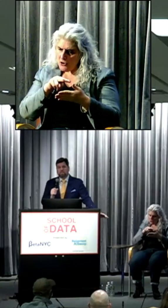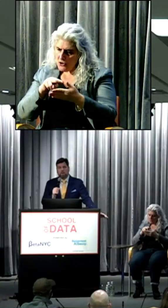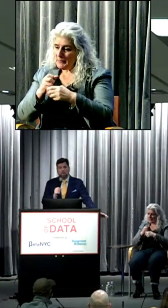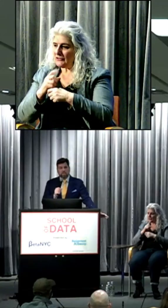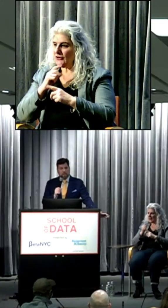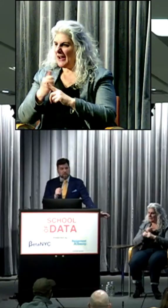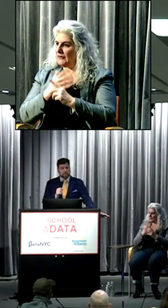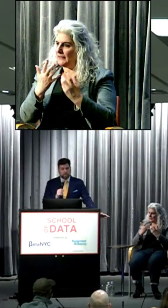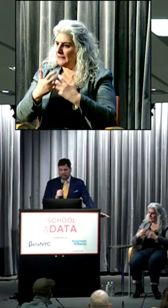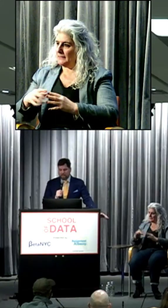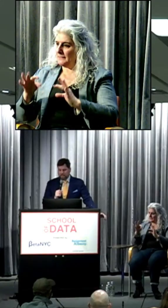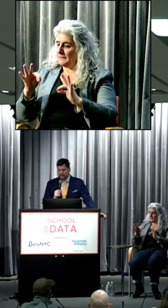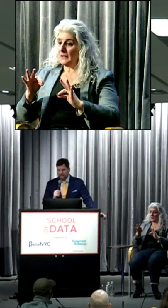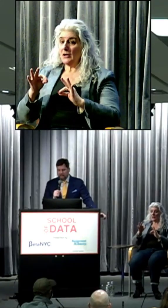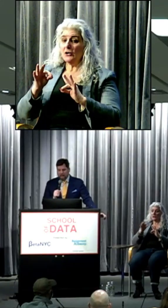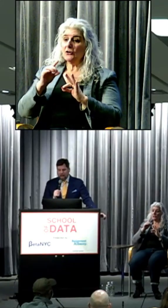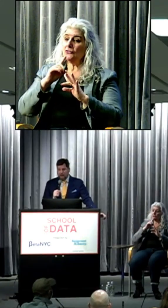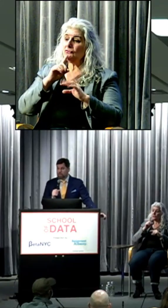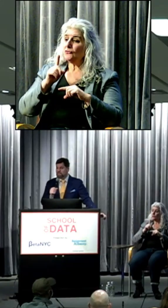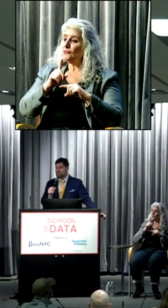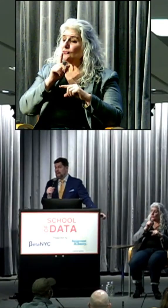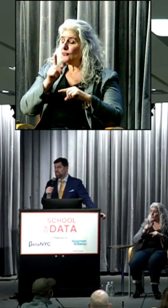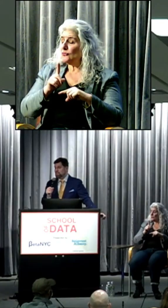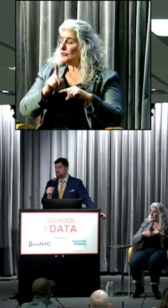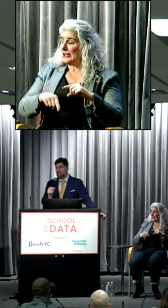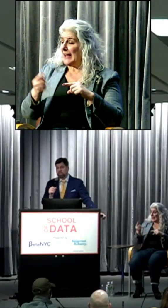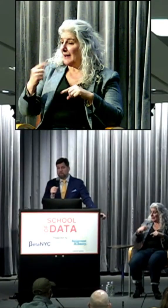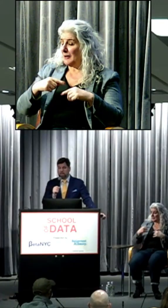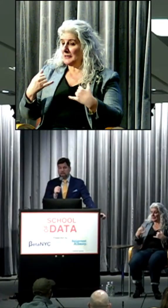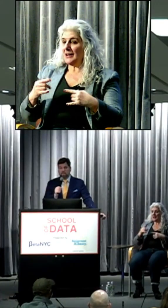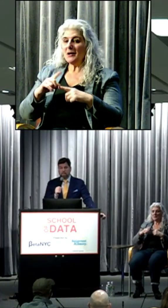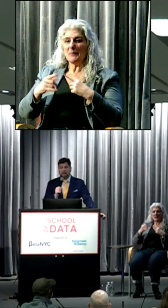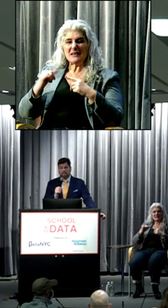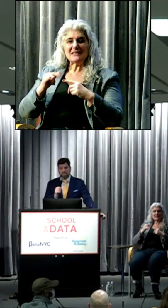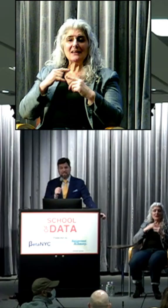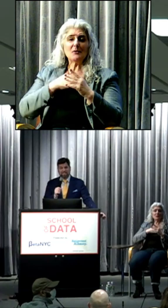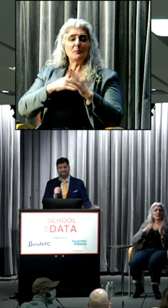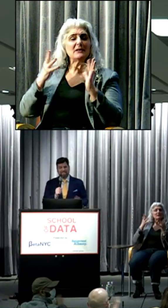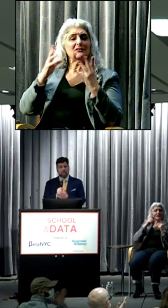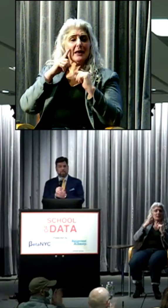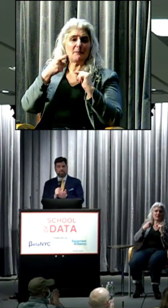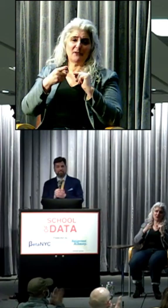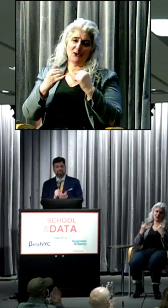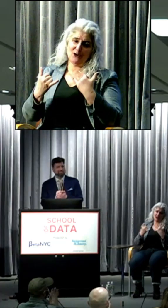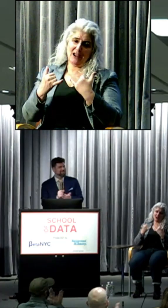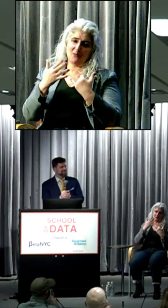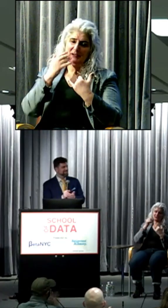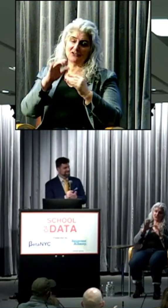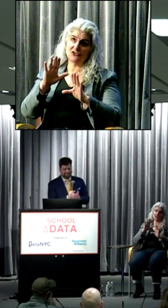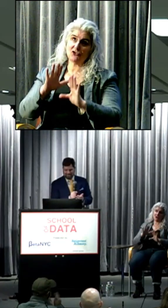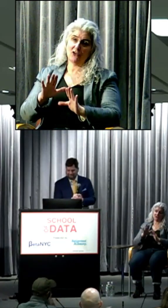development, and connected city systems. Within the exhibit we meet lots of people who work in New York.